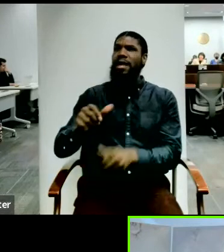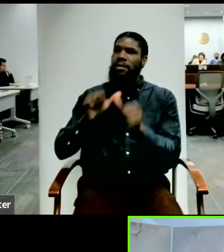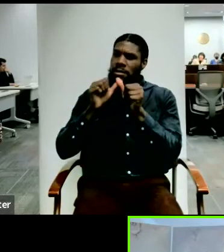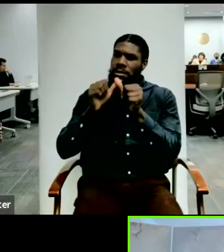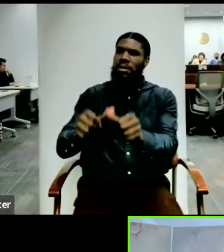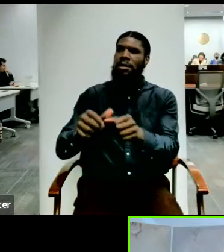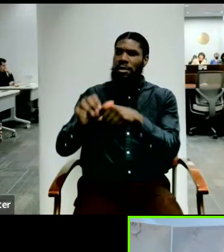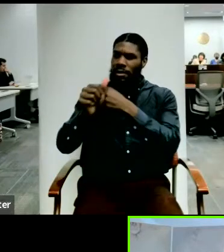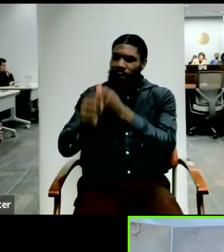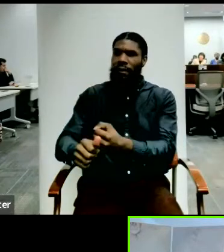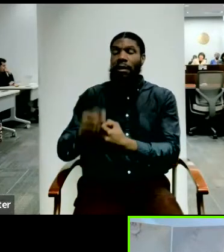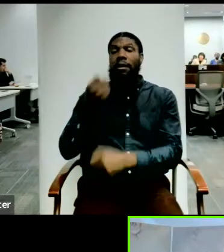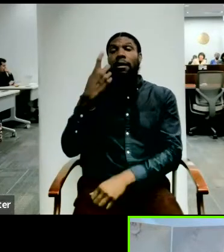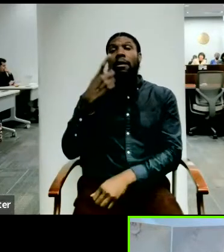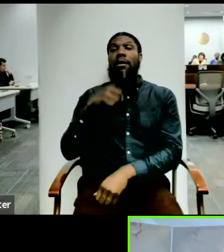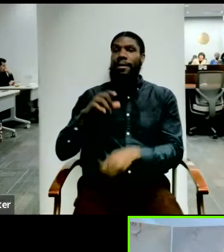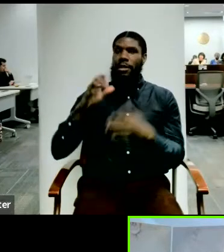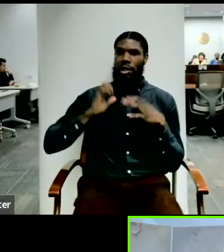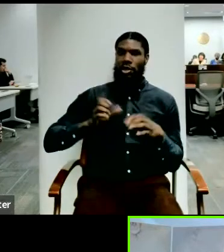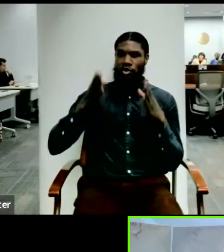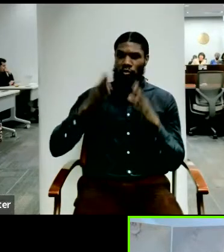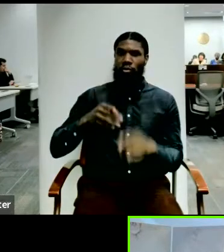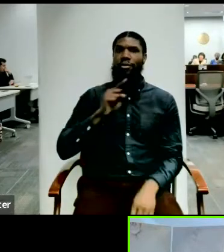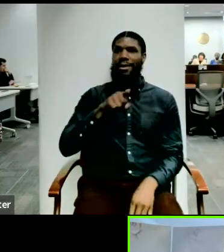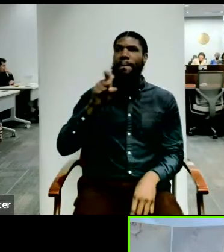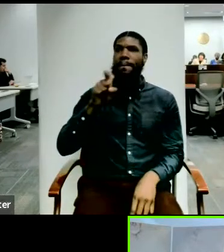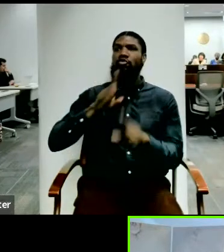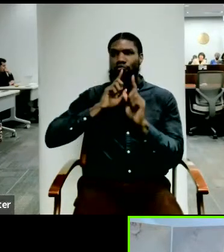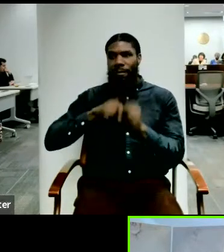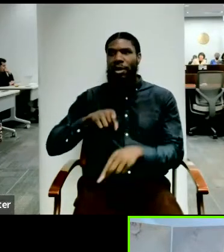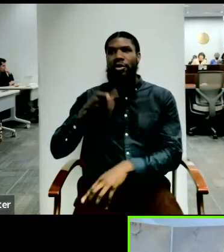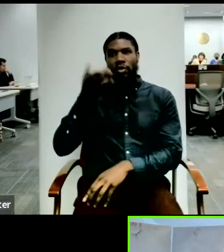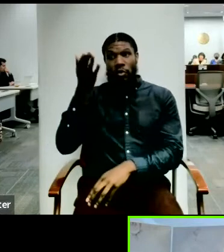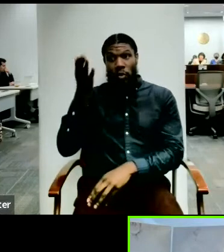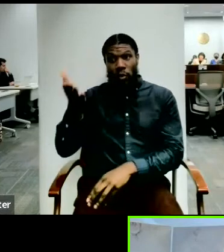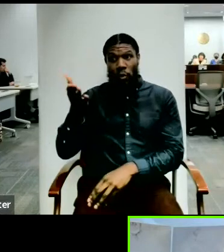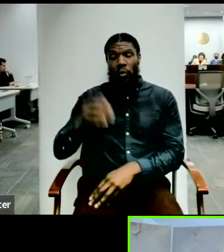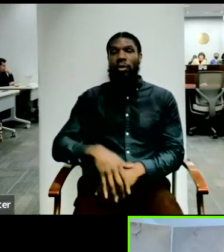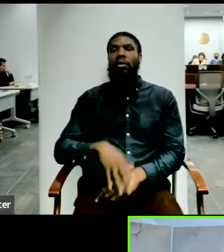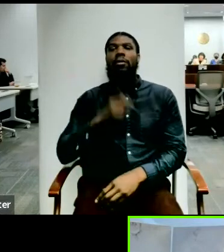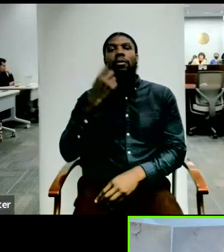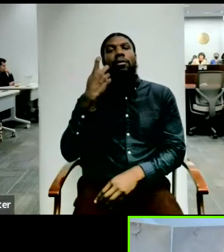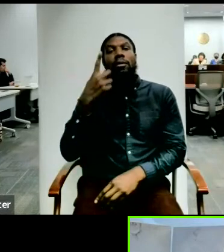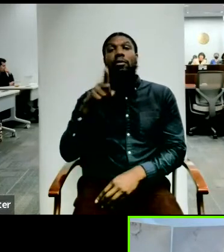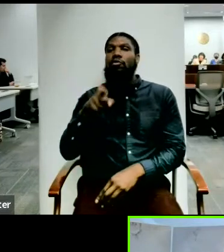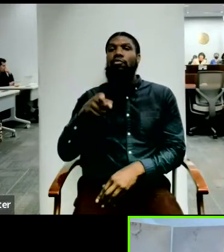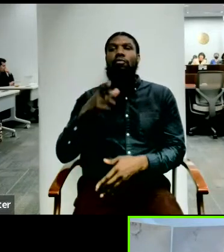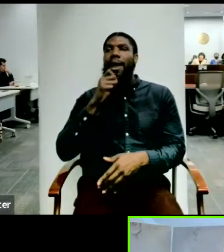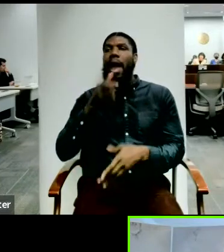a really strong incentive to respond to you. And if you are not asking then you are walking